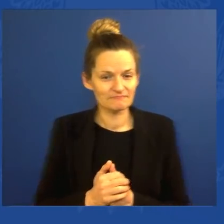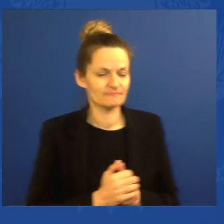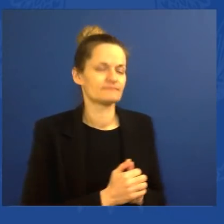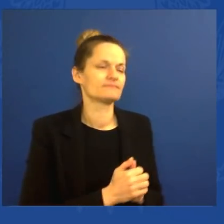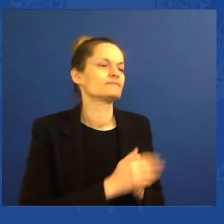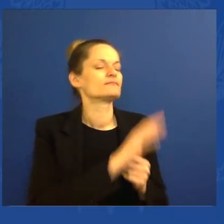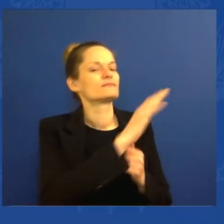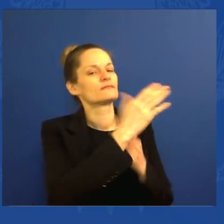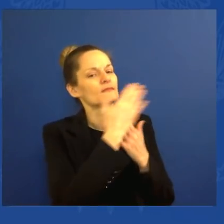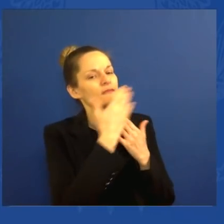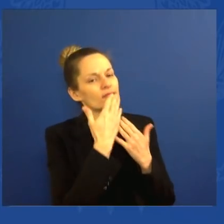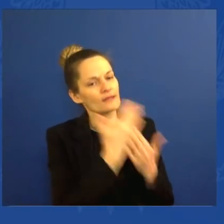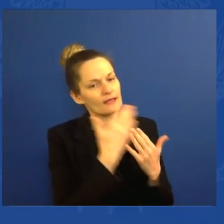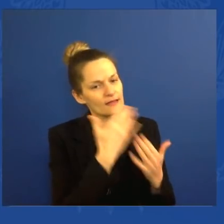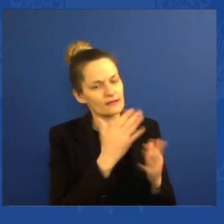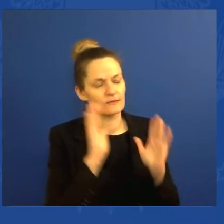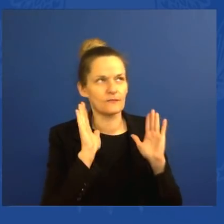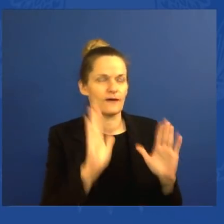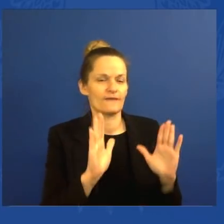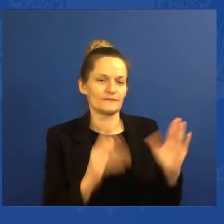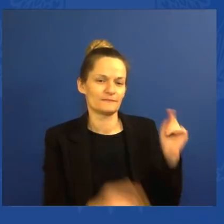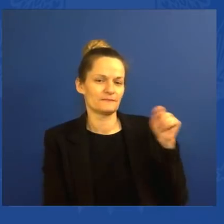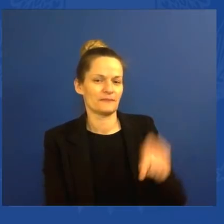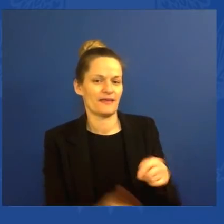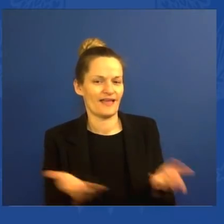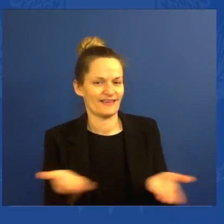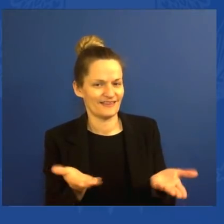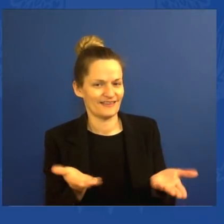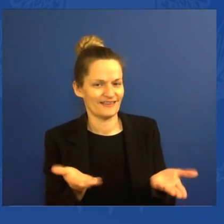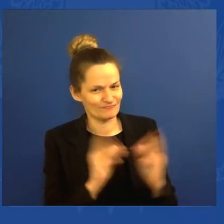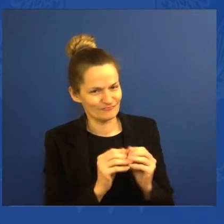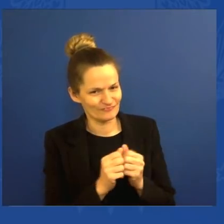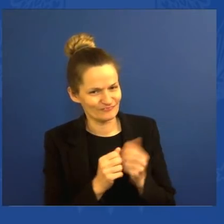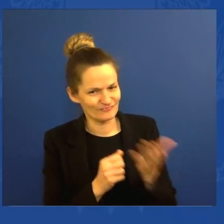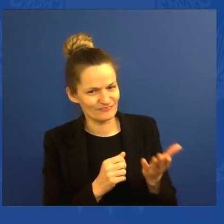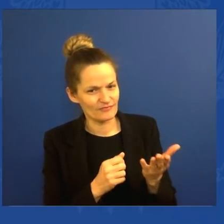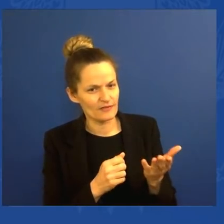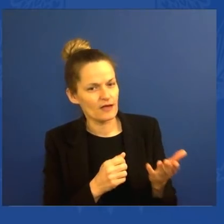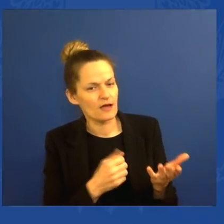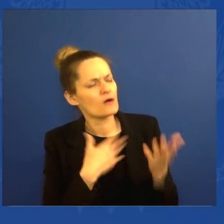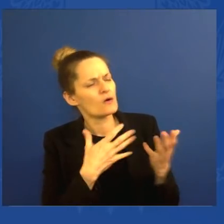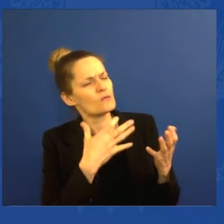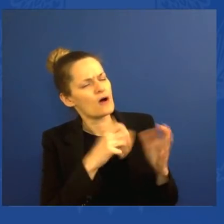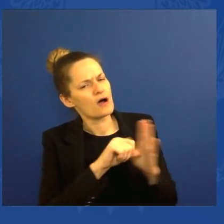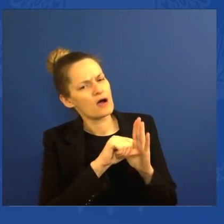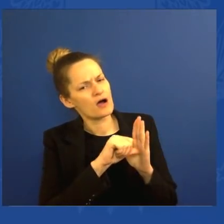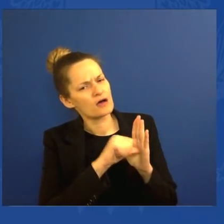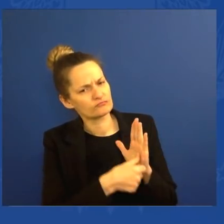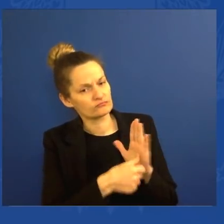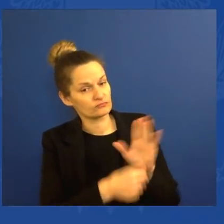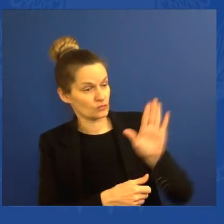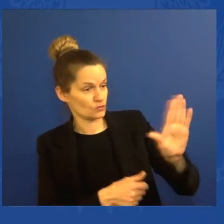I would just echo or underscore the point that -- points that you've made. And certainly, the Midwest is no longer the Rust Belt;